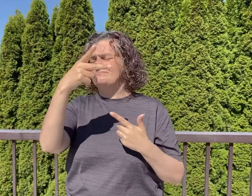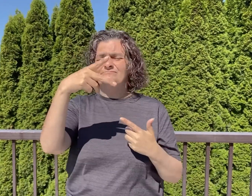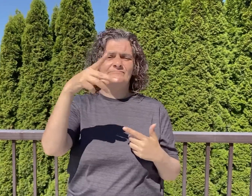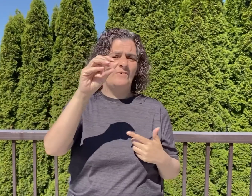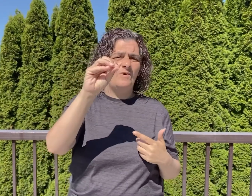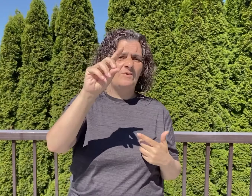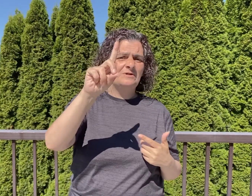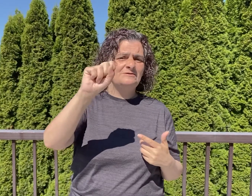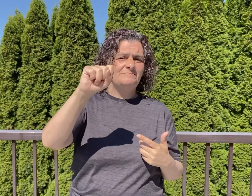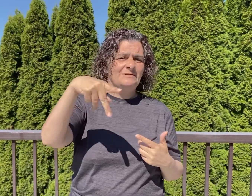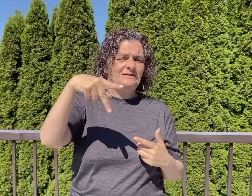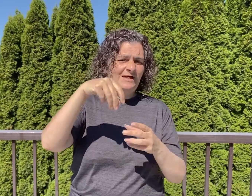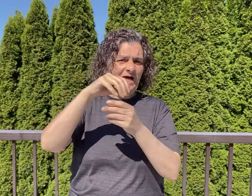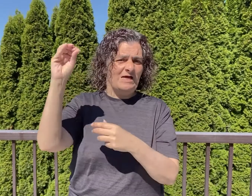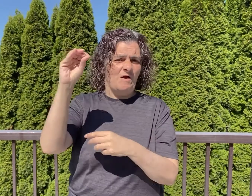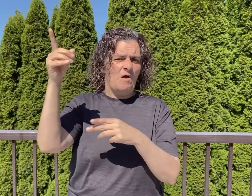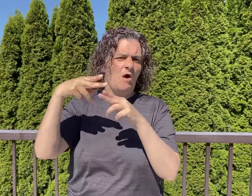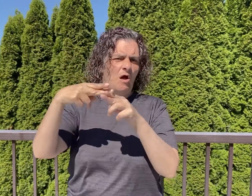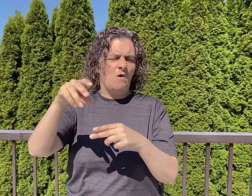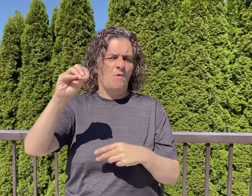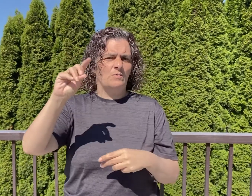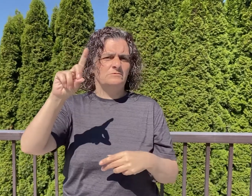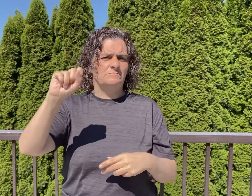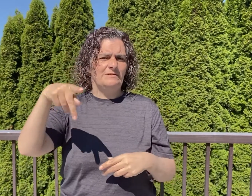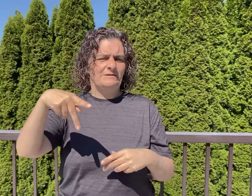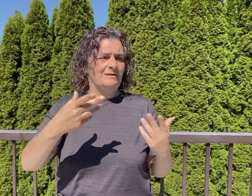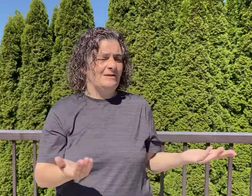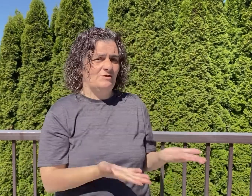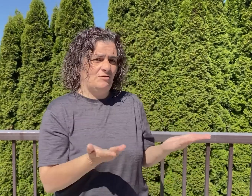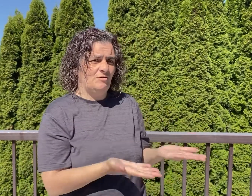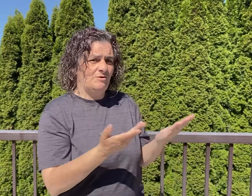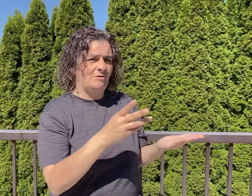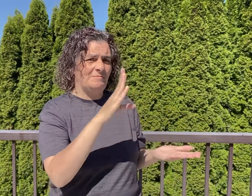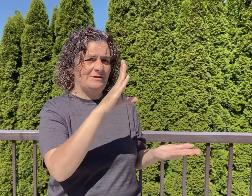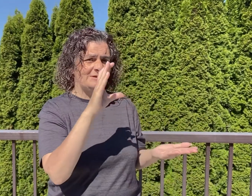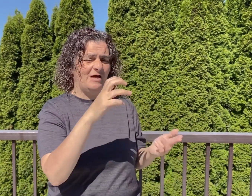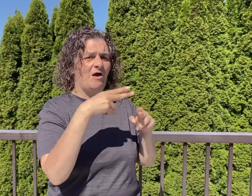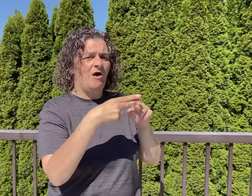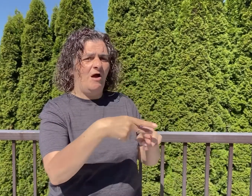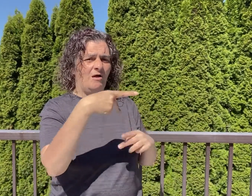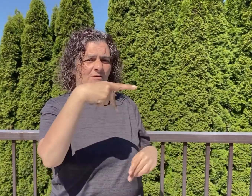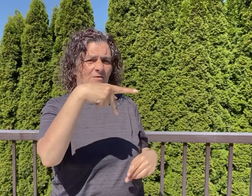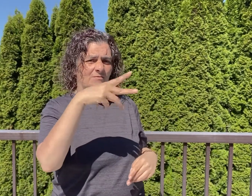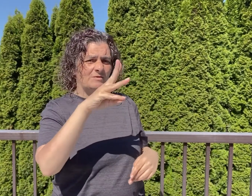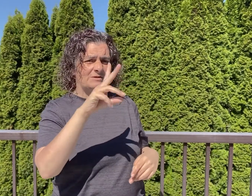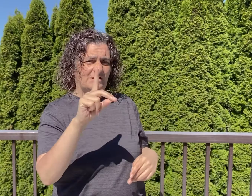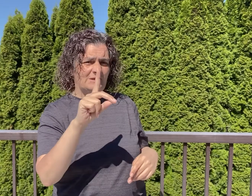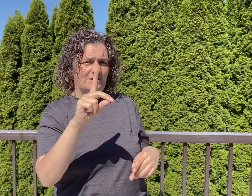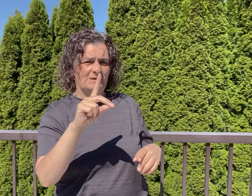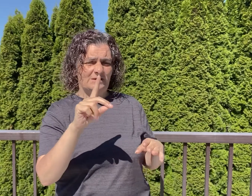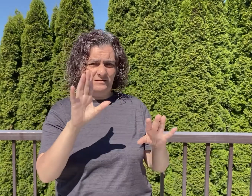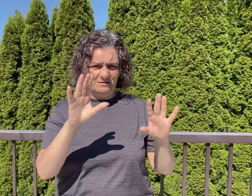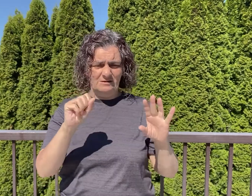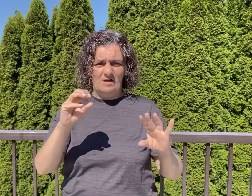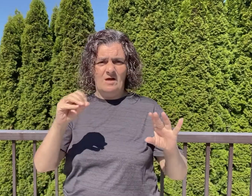ODSP, Ontario Disability Support Program, and in B.C. it's called PWD, Persons with Disabilities.